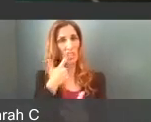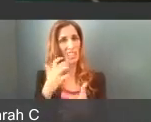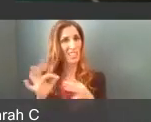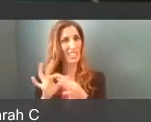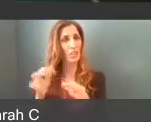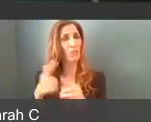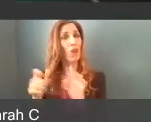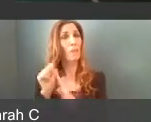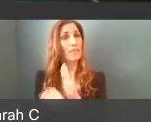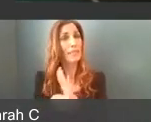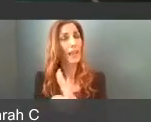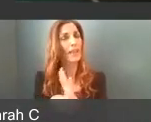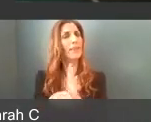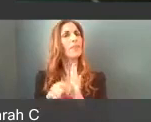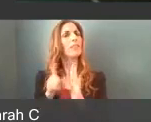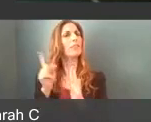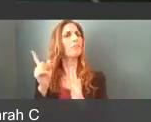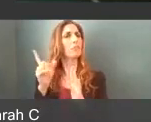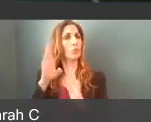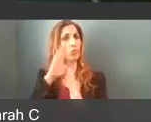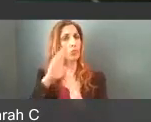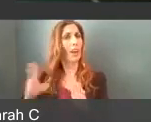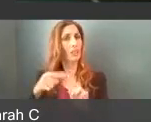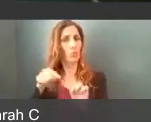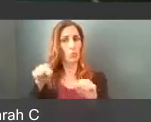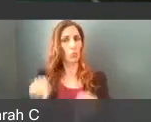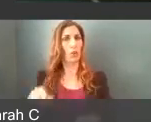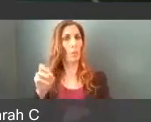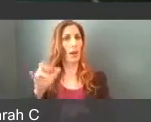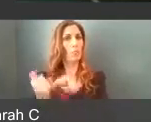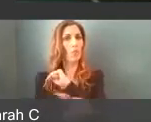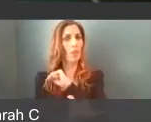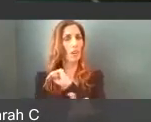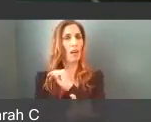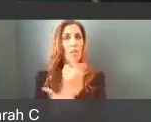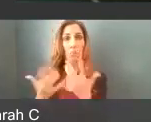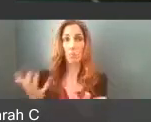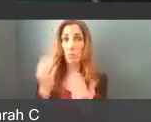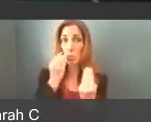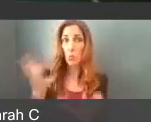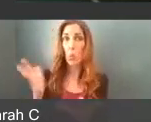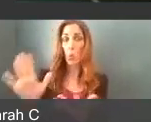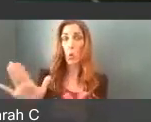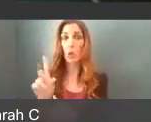when it comes directly to Montgomery County. Are you being told that your doses are going to be cut for